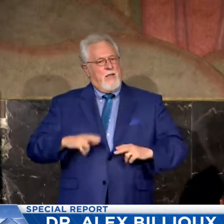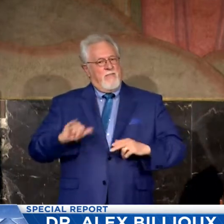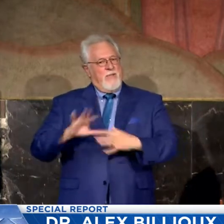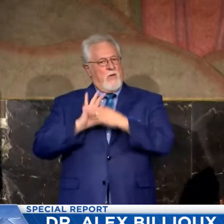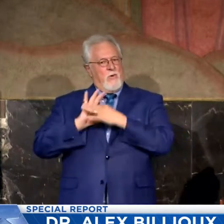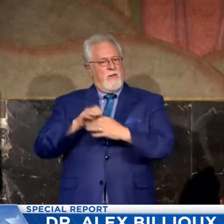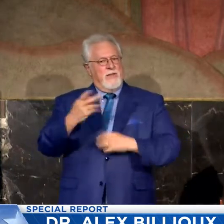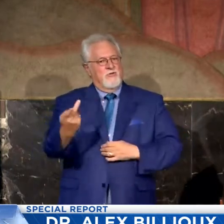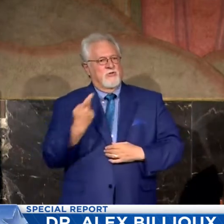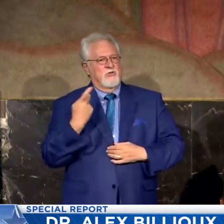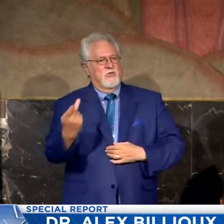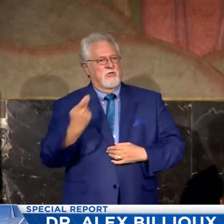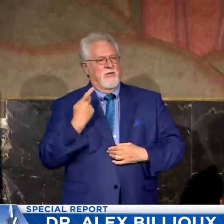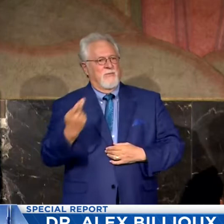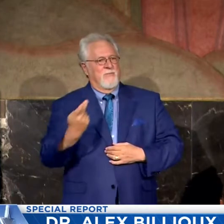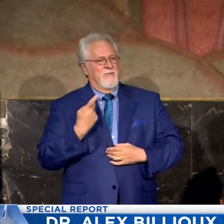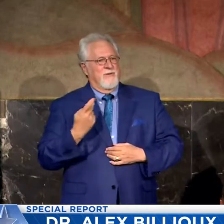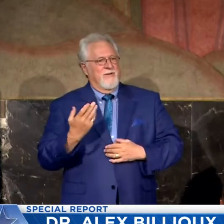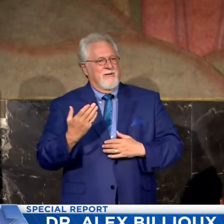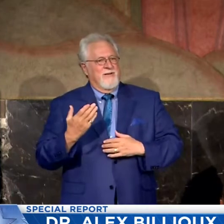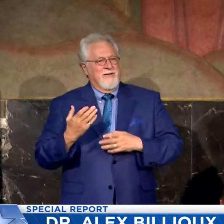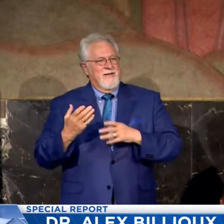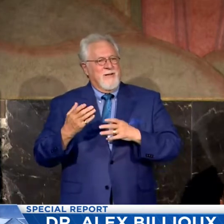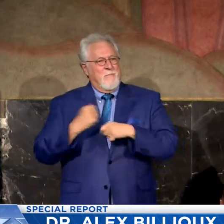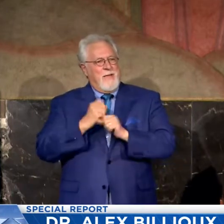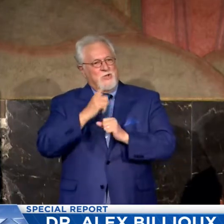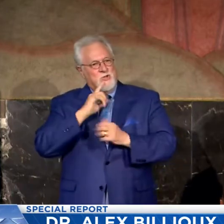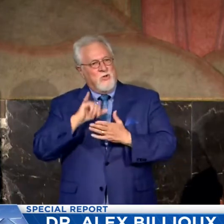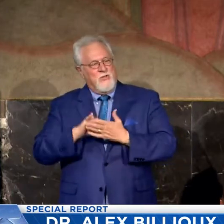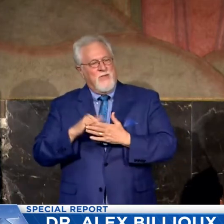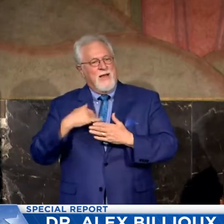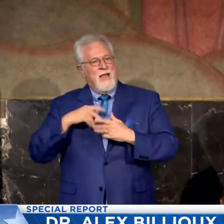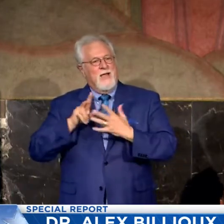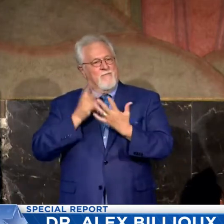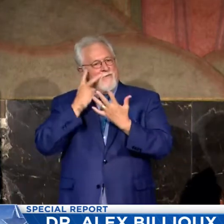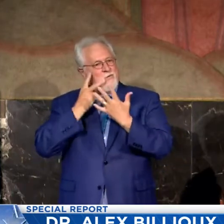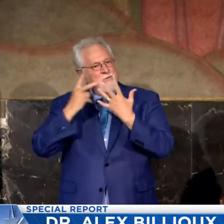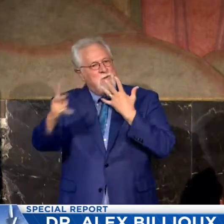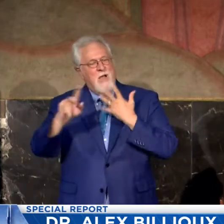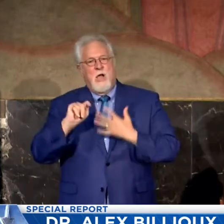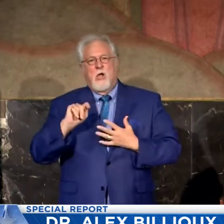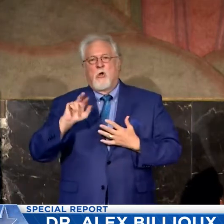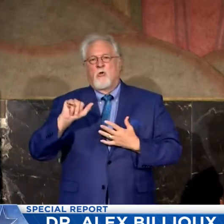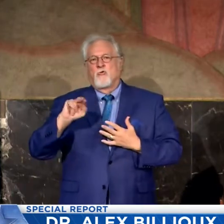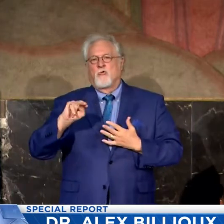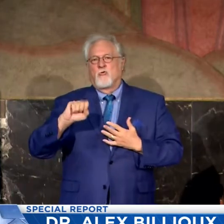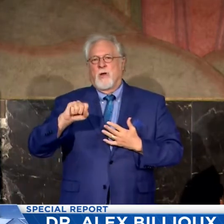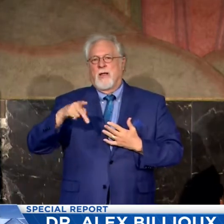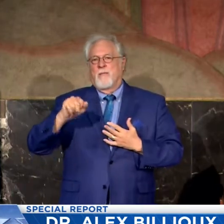IT IS NOT BECAUSE THERE IS NOT AN ISSUE THAT NEEDS TO BE ADDRESSED BUT FROM A PUBLIC HEALTH STANDPOINT, THE